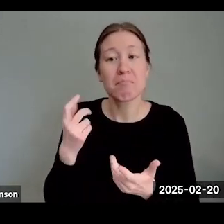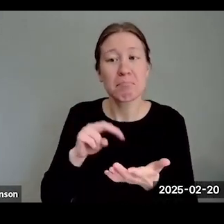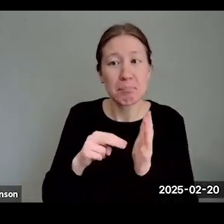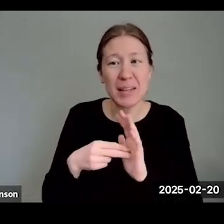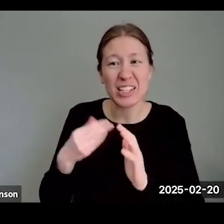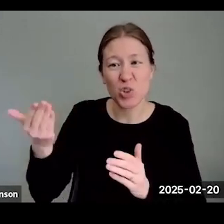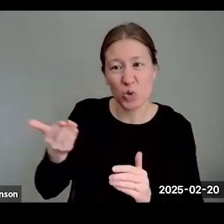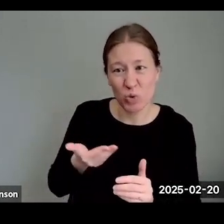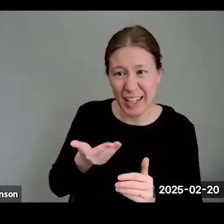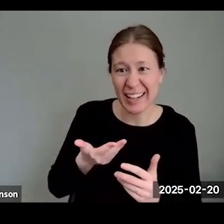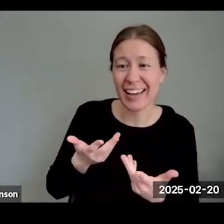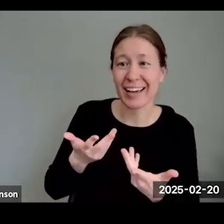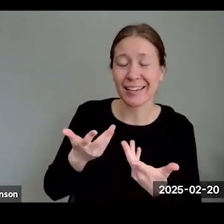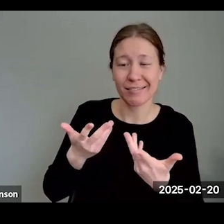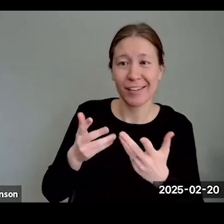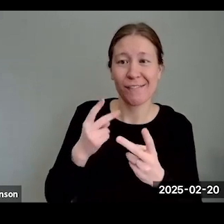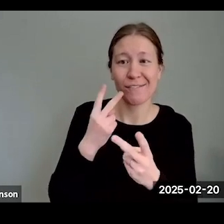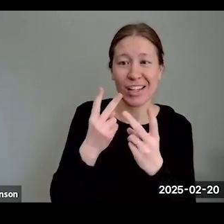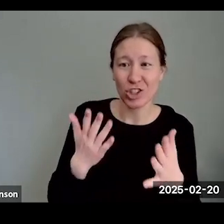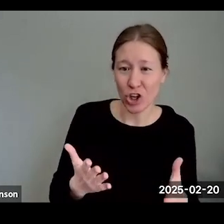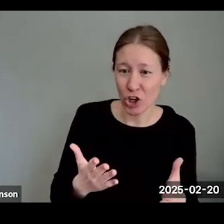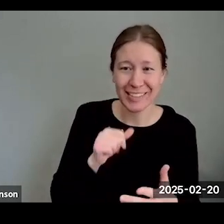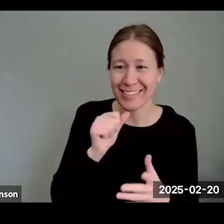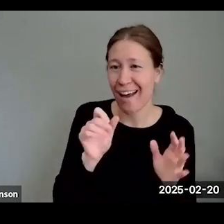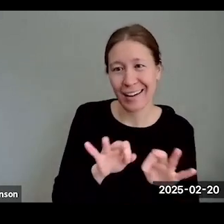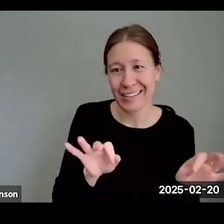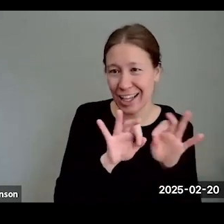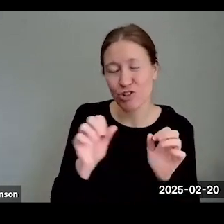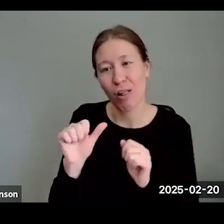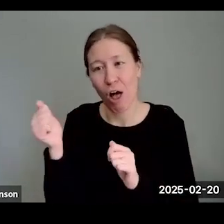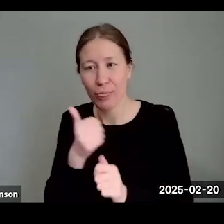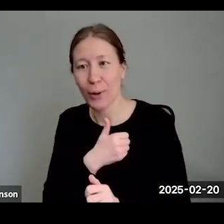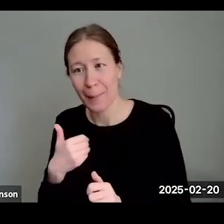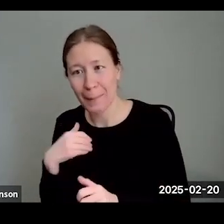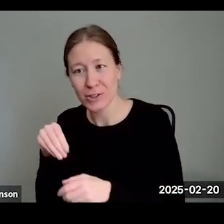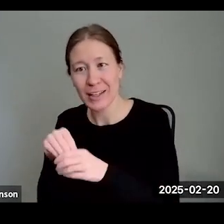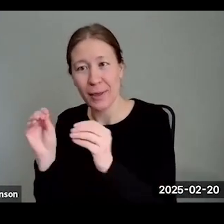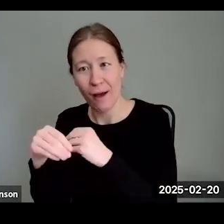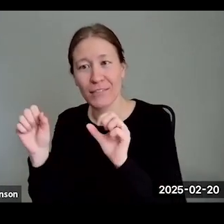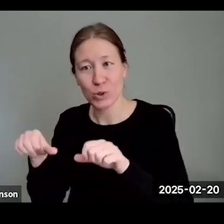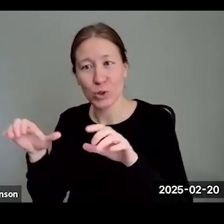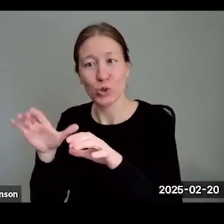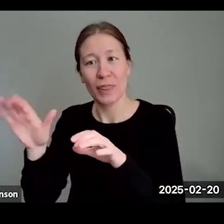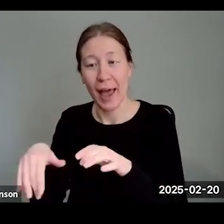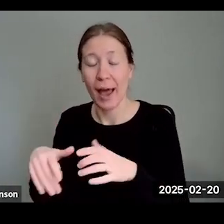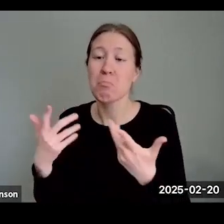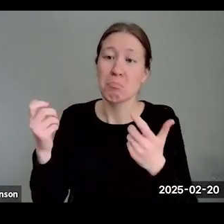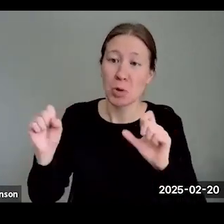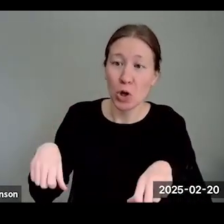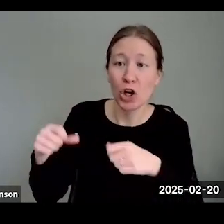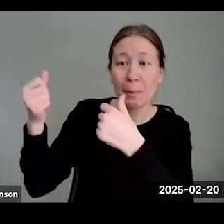because the other members in the office can do this as well. There can also be a sign on the door that says, welcome to our office.